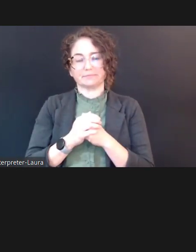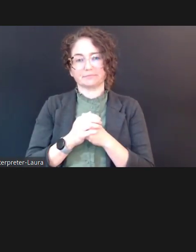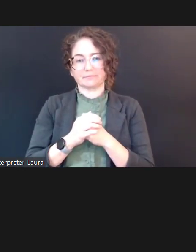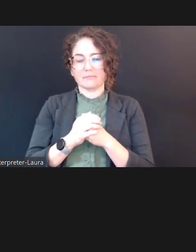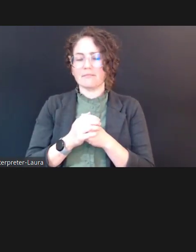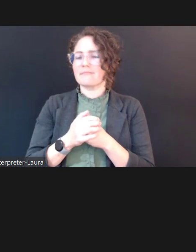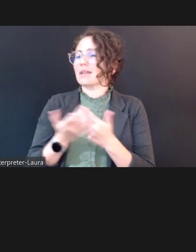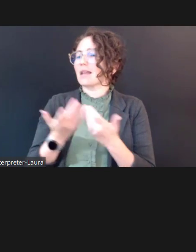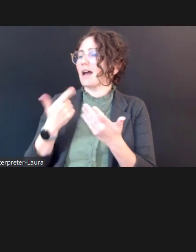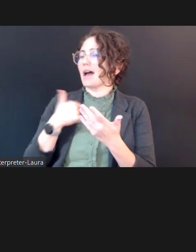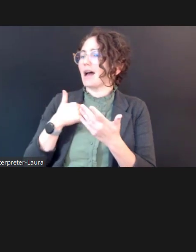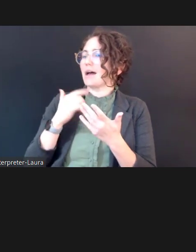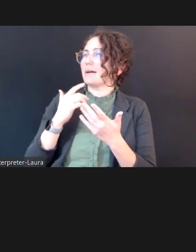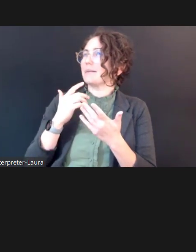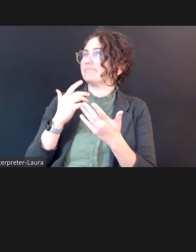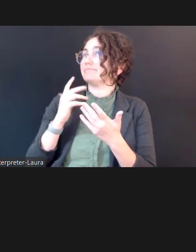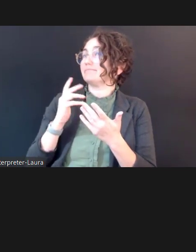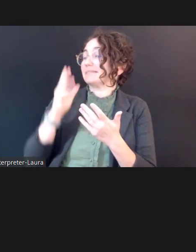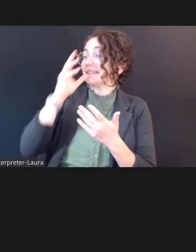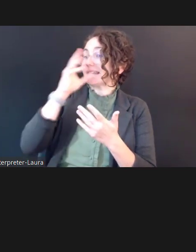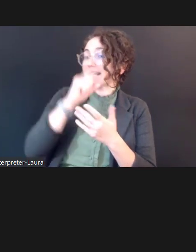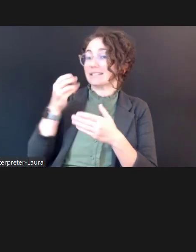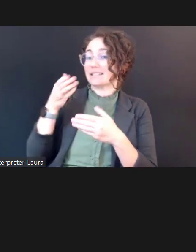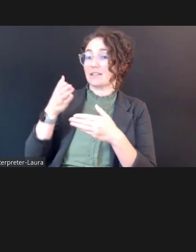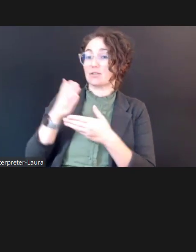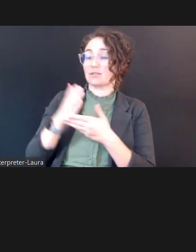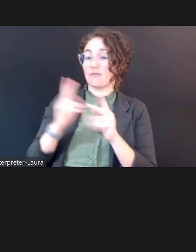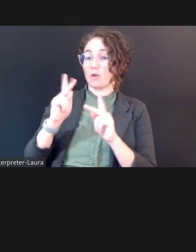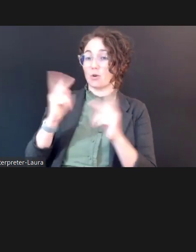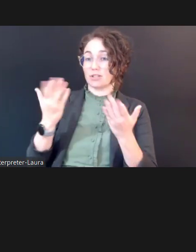here today that are already screening, and I want to point out,